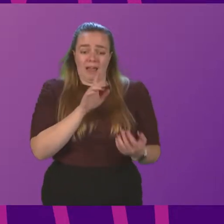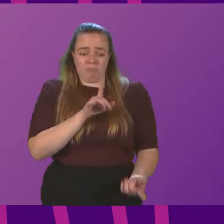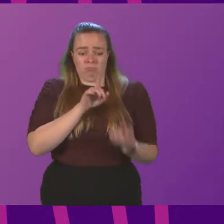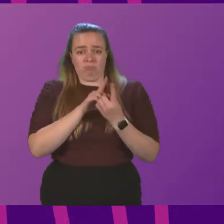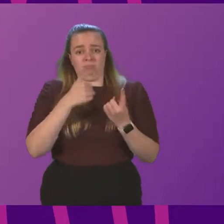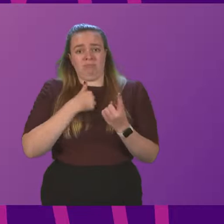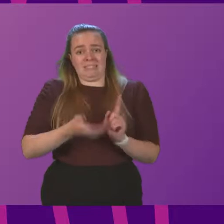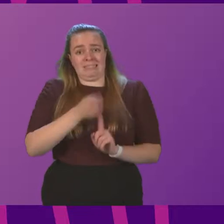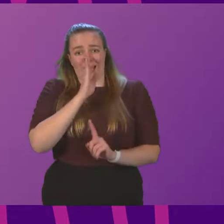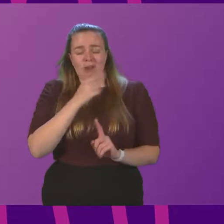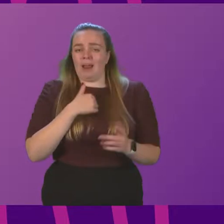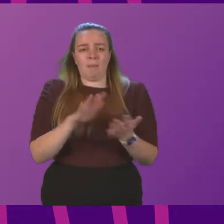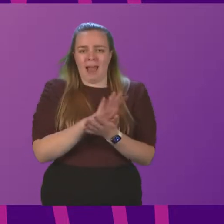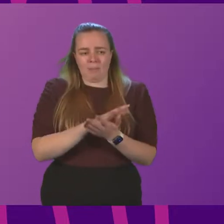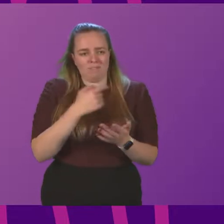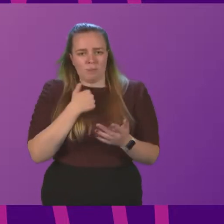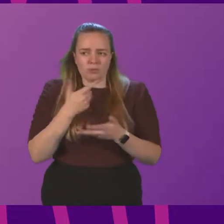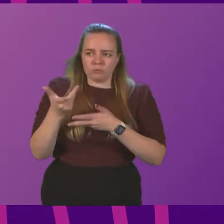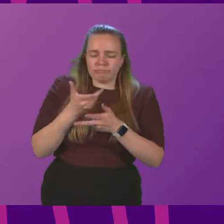I am always happy for me and my officials to follow those matters up.